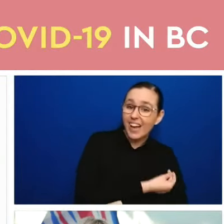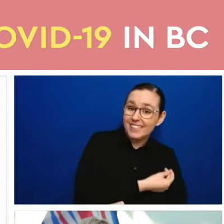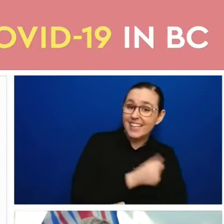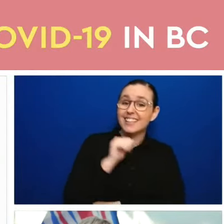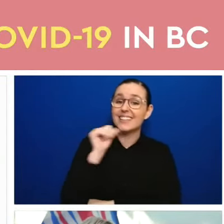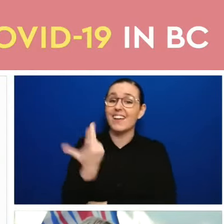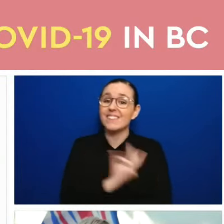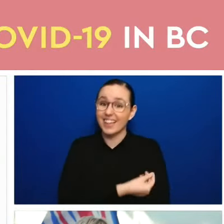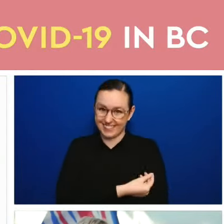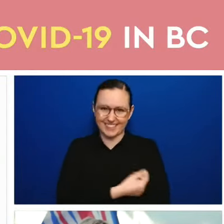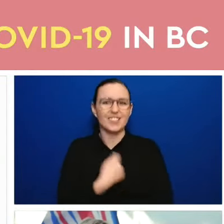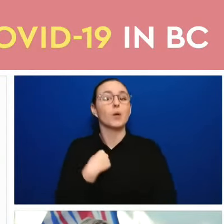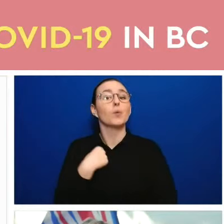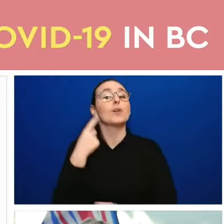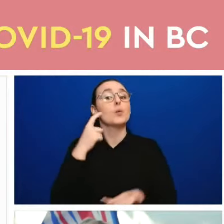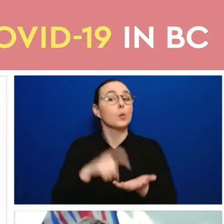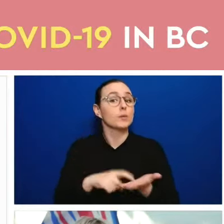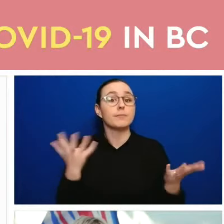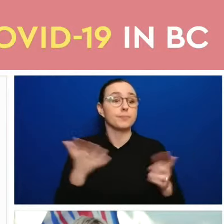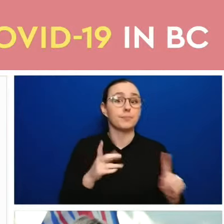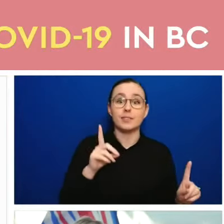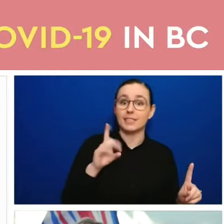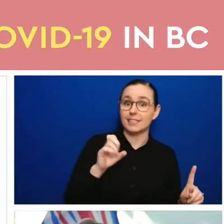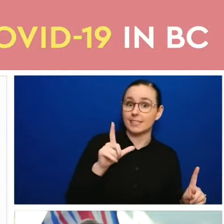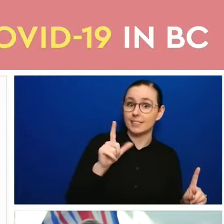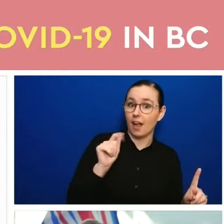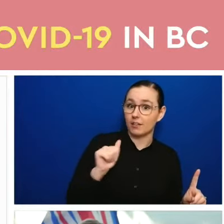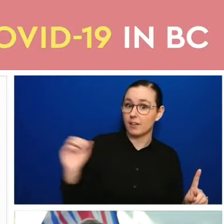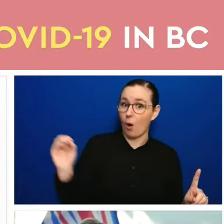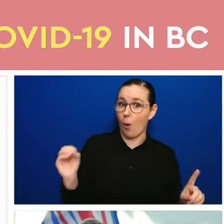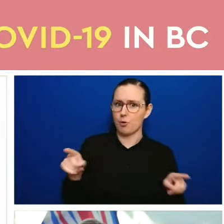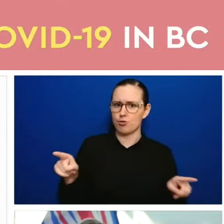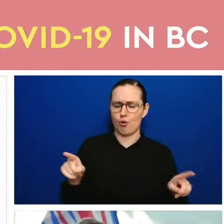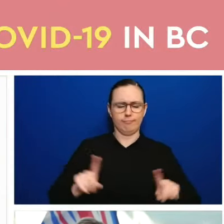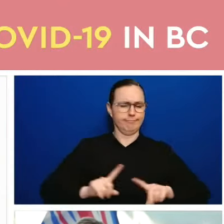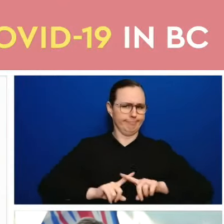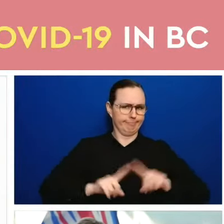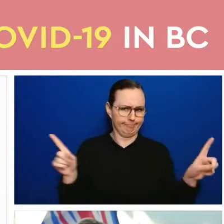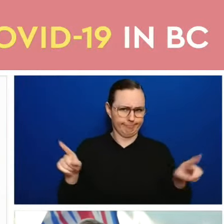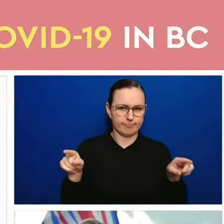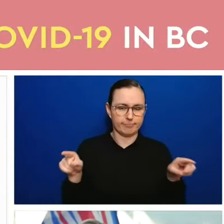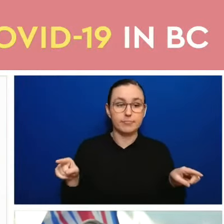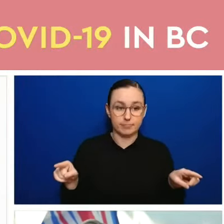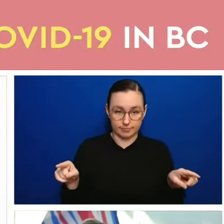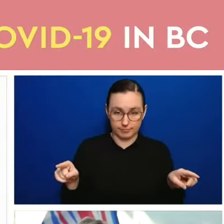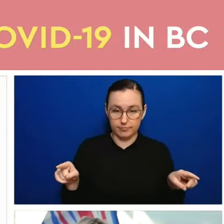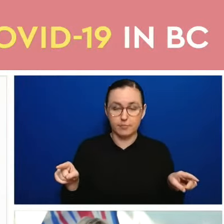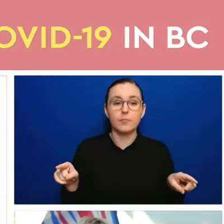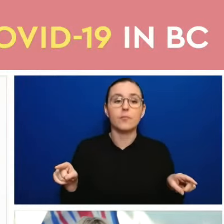that breaks down by vaccination status, as well. And we can see, again, a different pattern for Delta